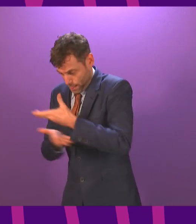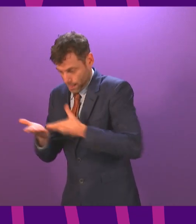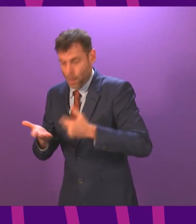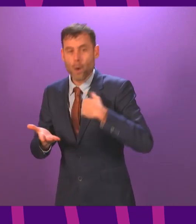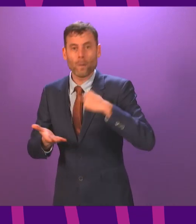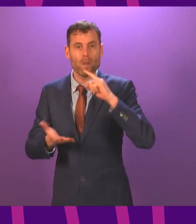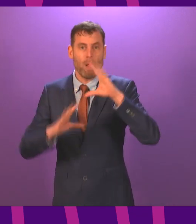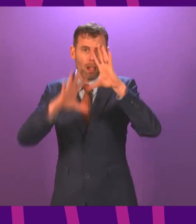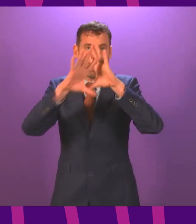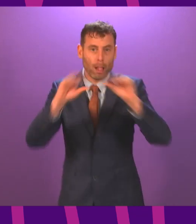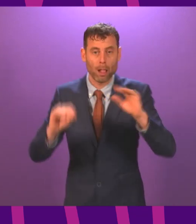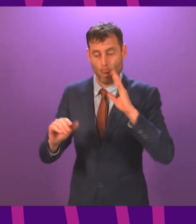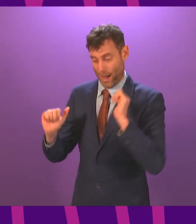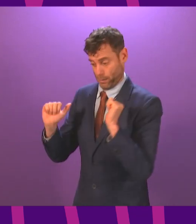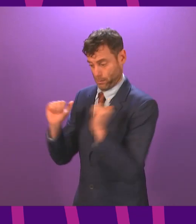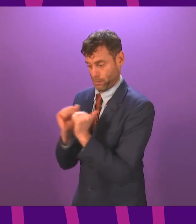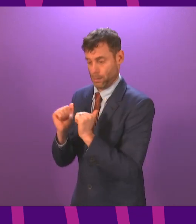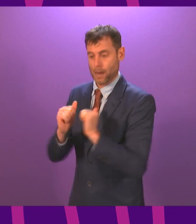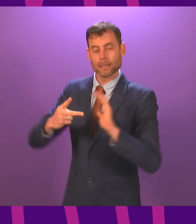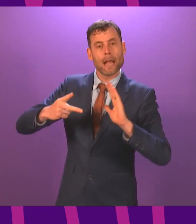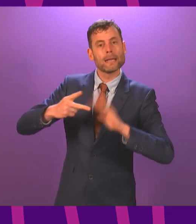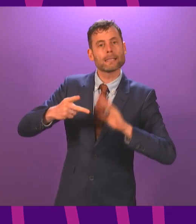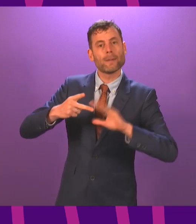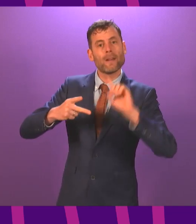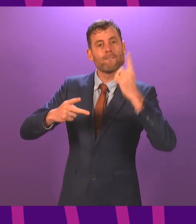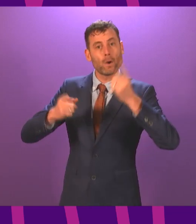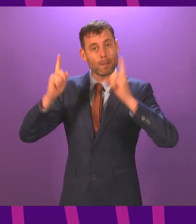as soon as we have concluded them and the Deputy First Minister or I will set out to